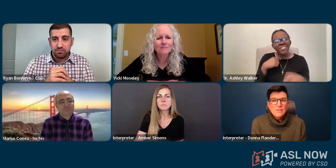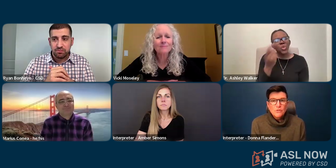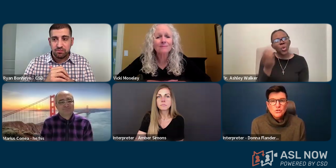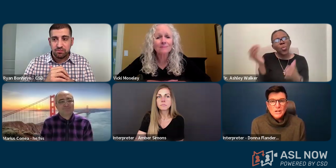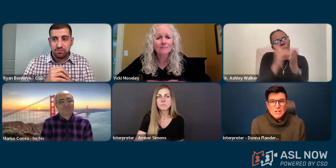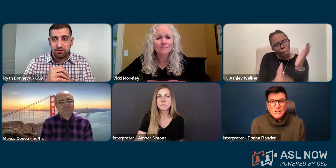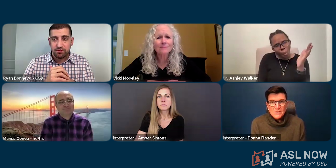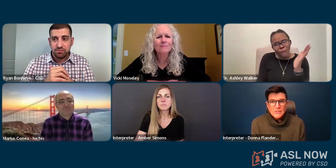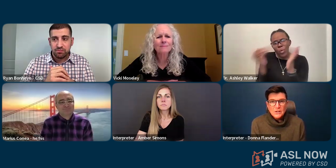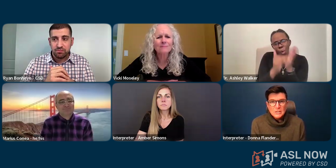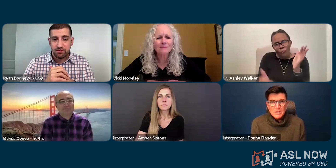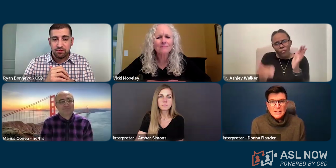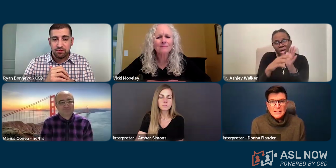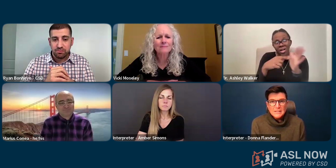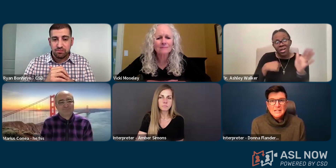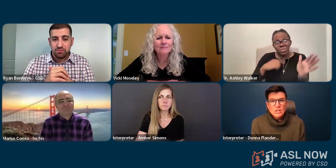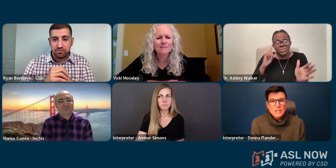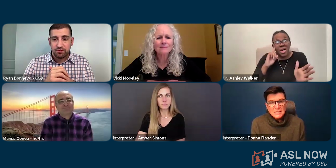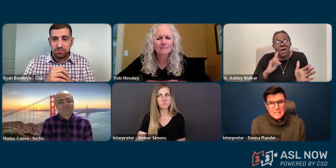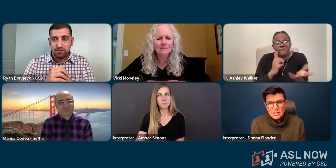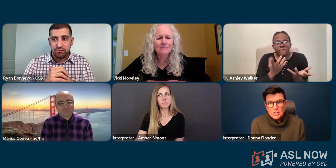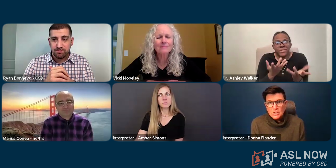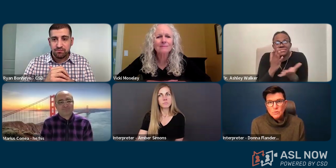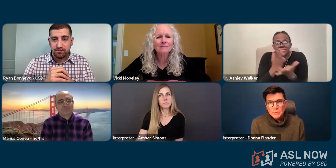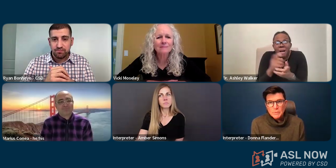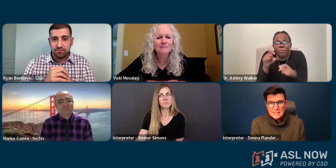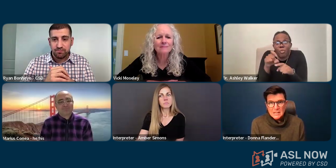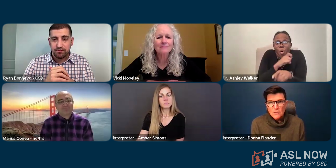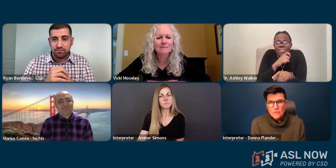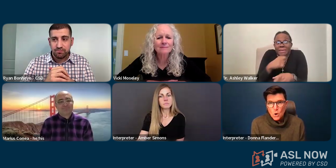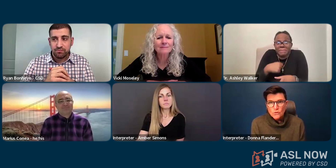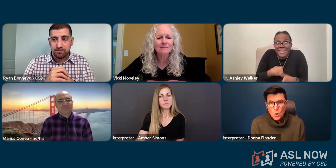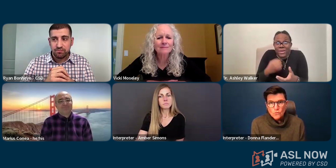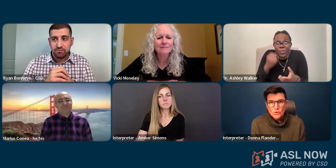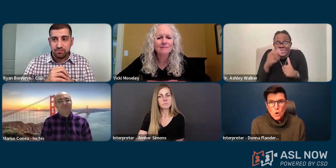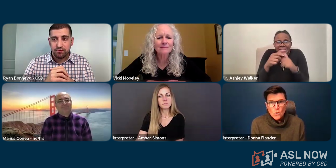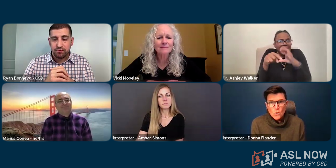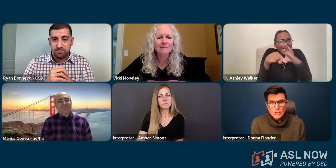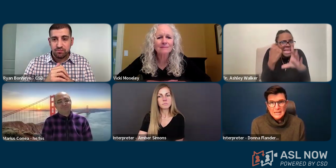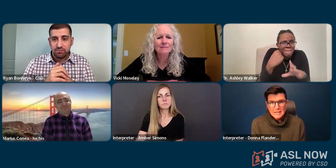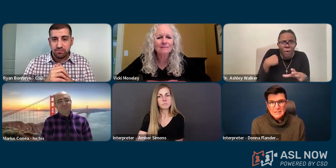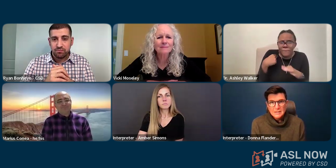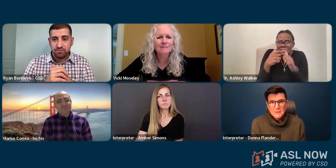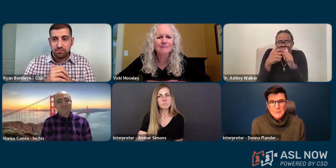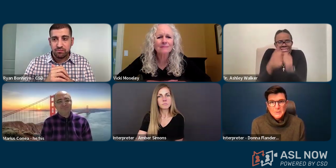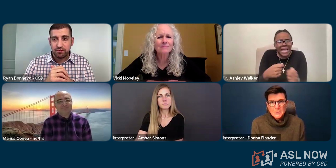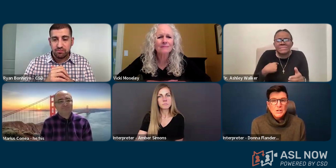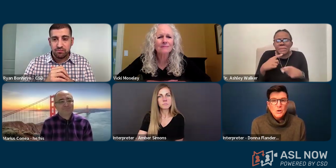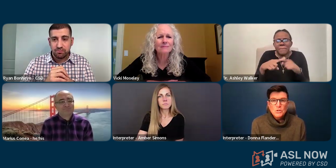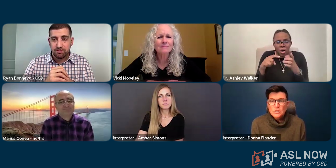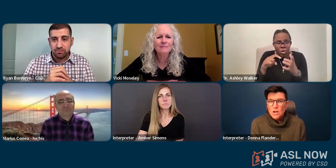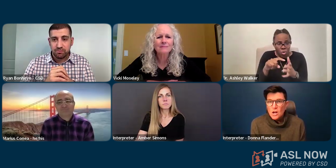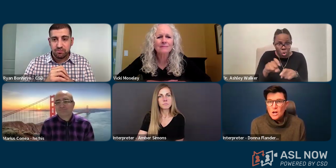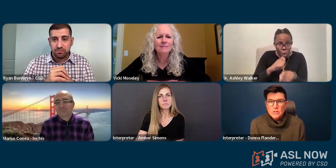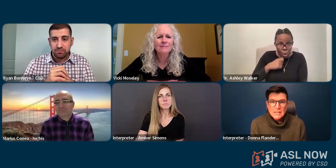So the frustration that they're experiencing just continues and repeats itself over and over and over again. You know, you can call me,